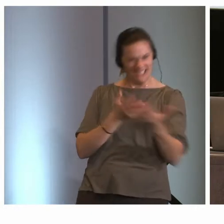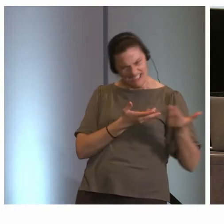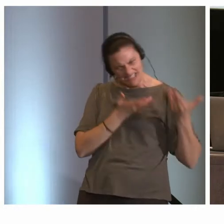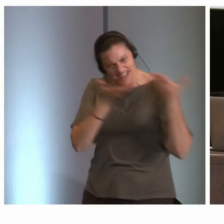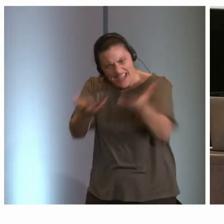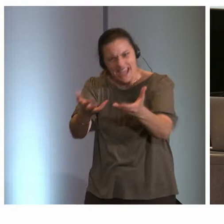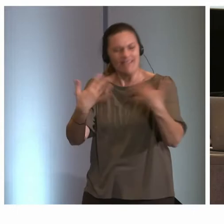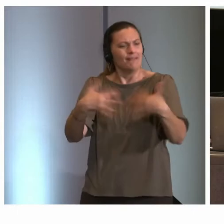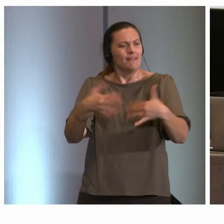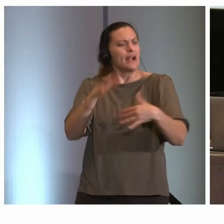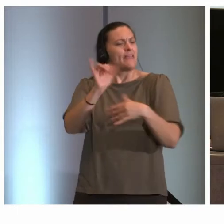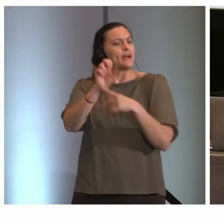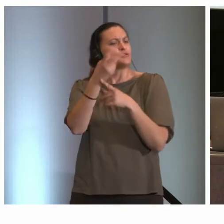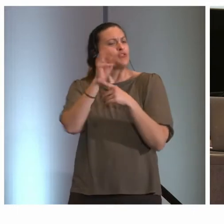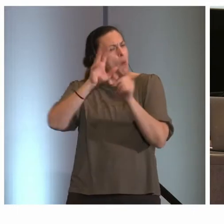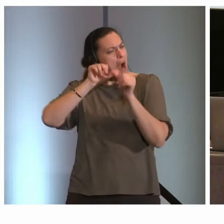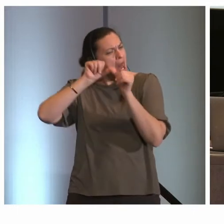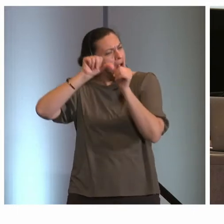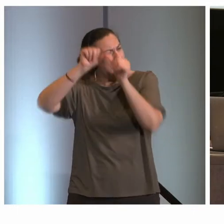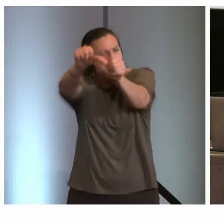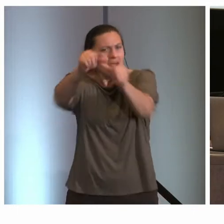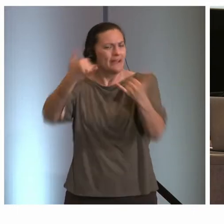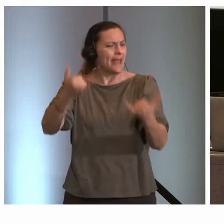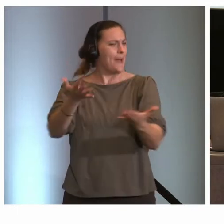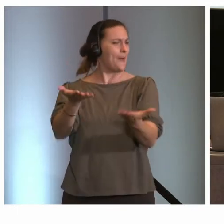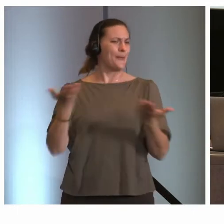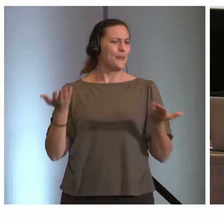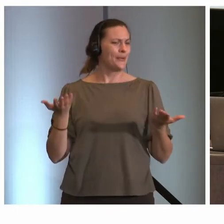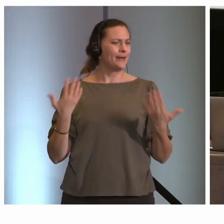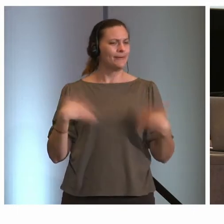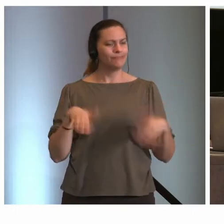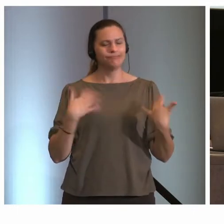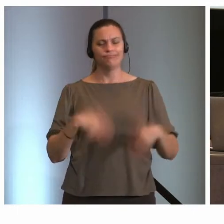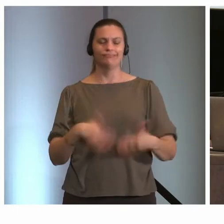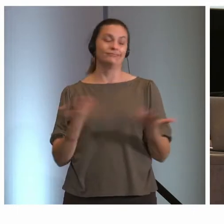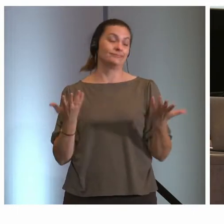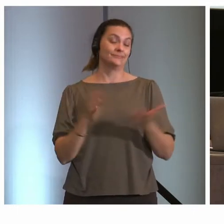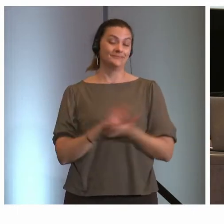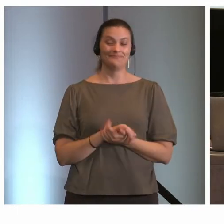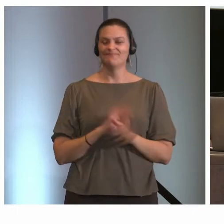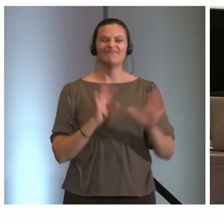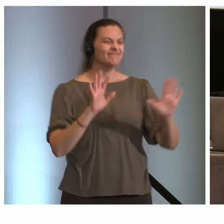analysis here? You know, so that show runs now, way longer than probably it would have without her --